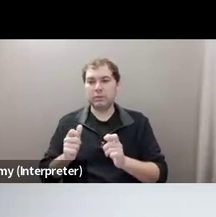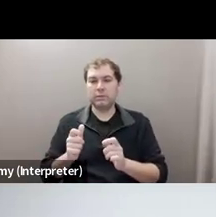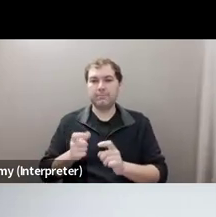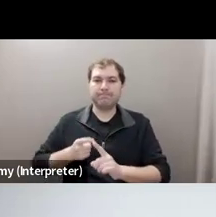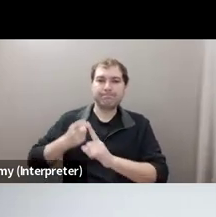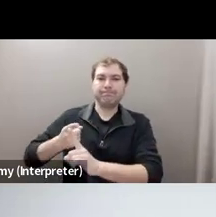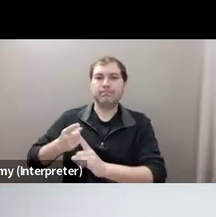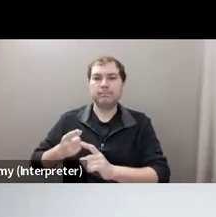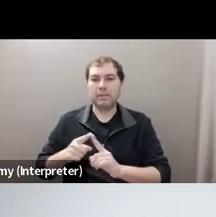Rebecca - APRIL: and aggressive